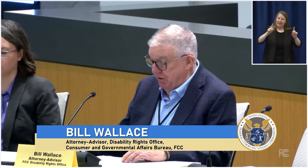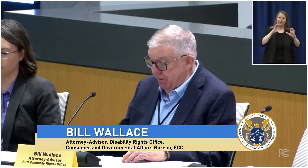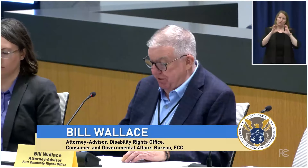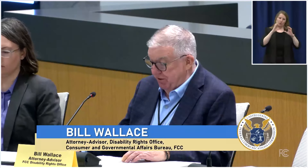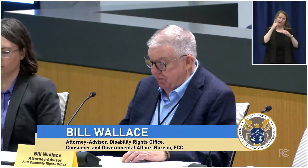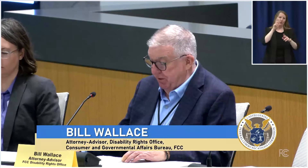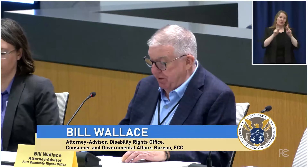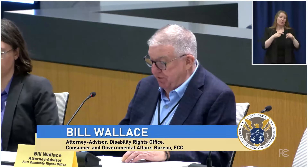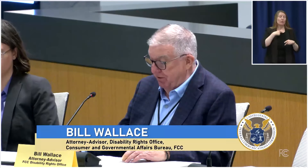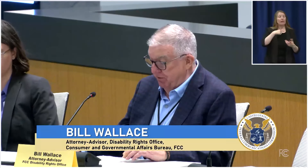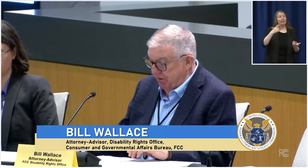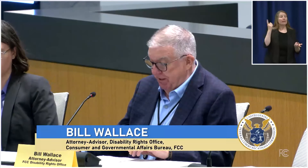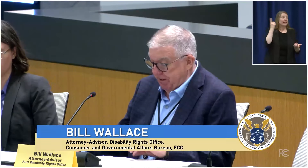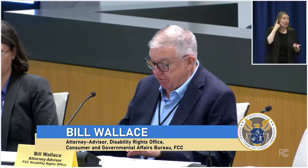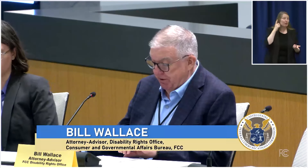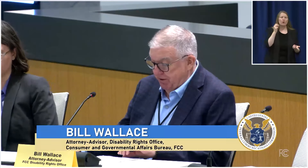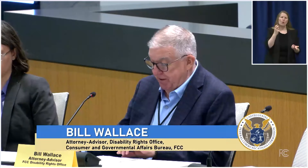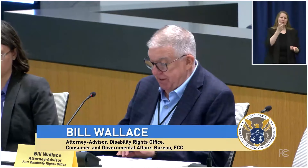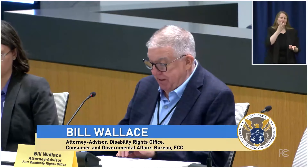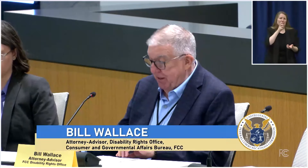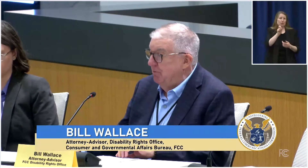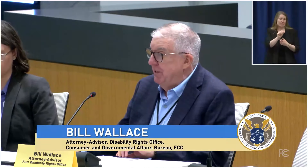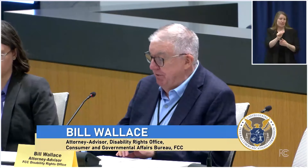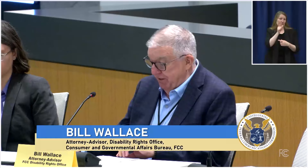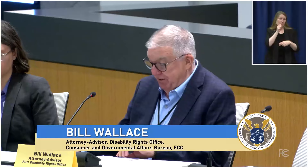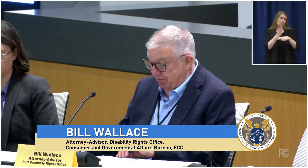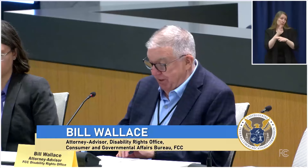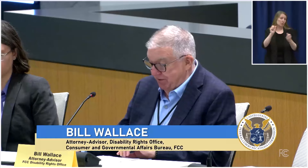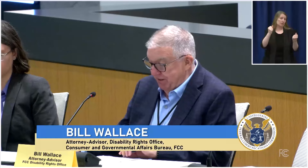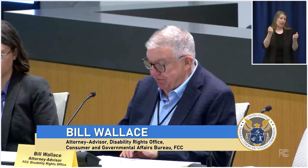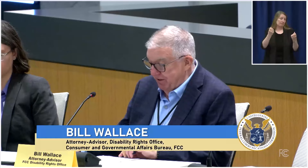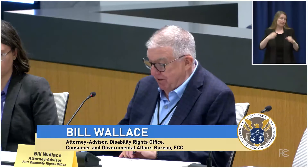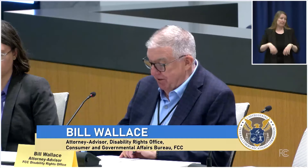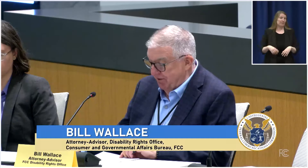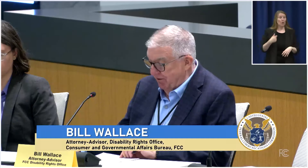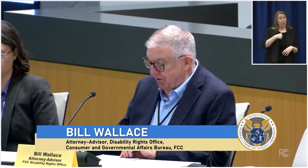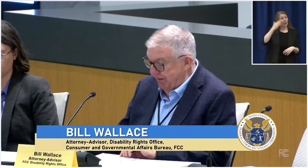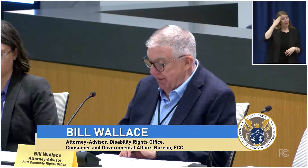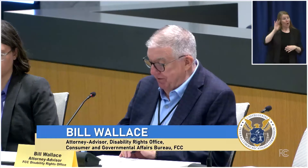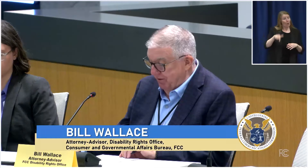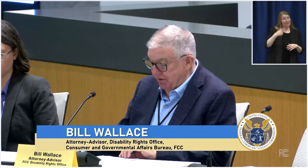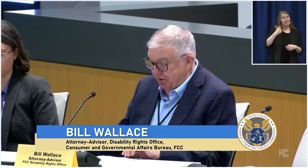USING AMERICAN SIGN LANGUAGE. BY ALLOWING AN INDIVIDUAL AND A REPRESENTATIVE OF AN